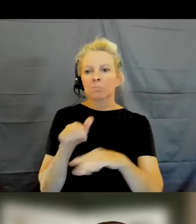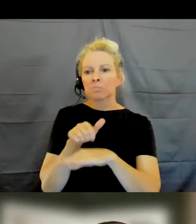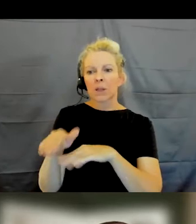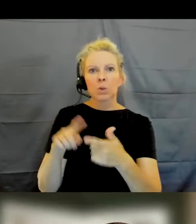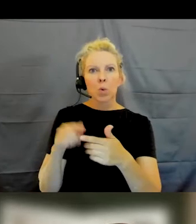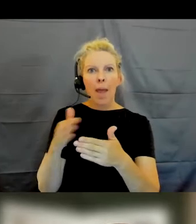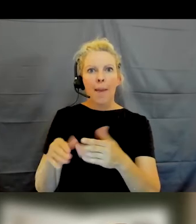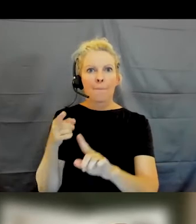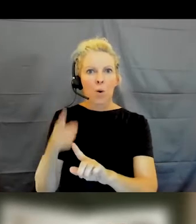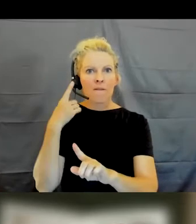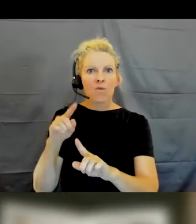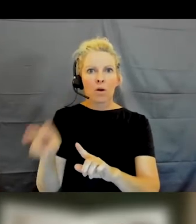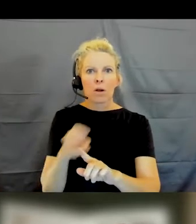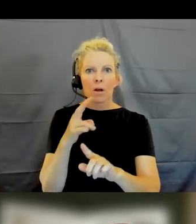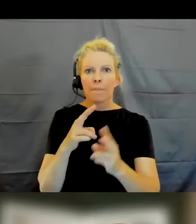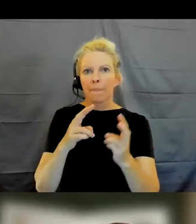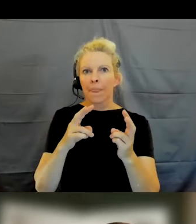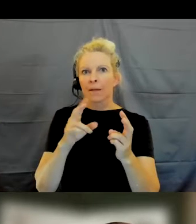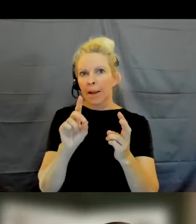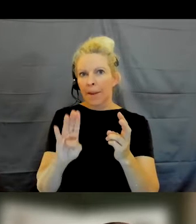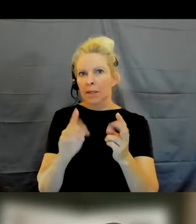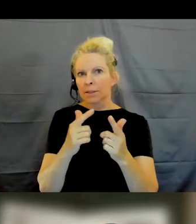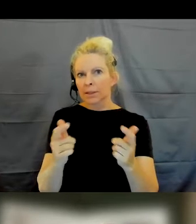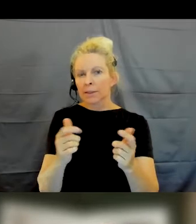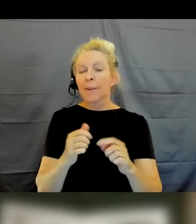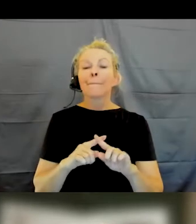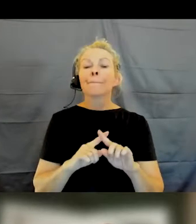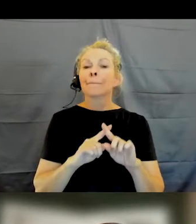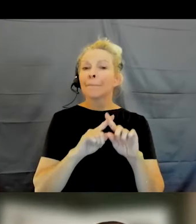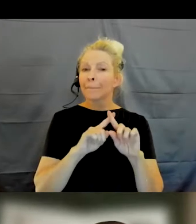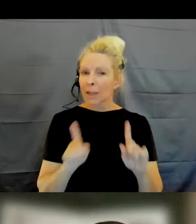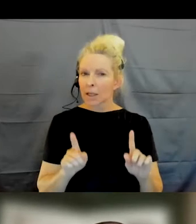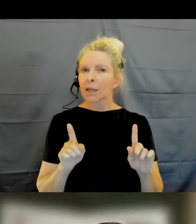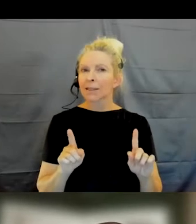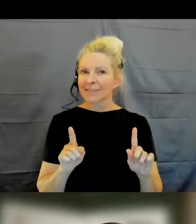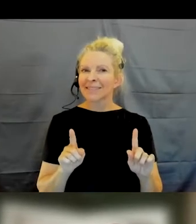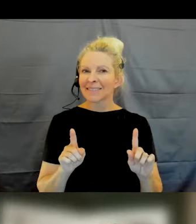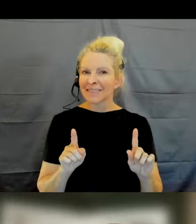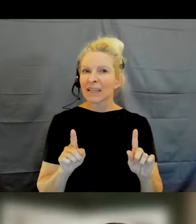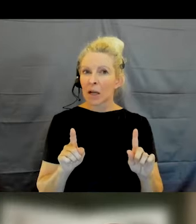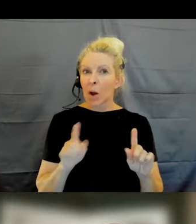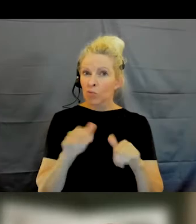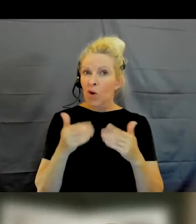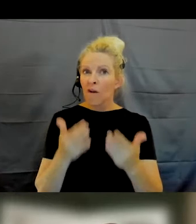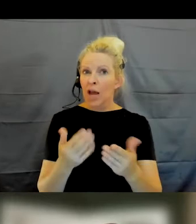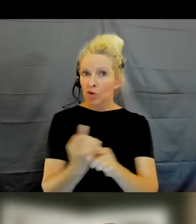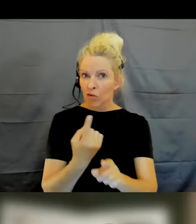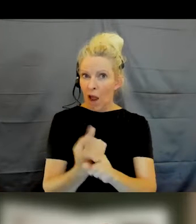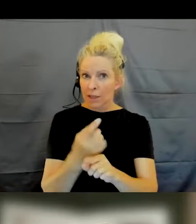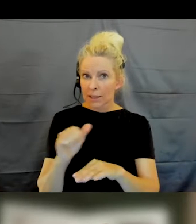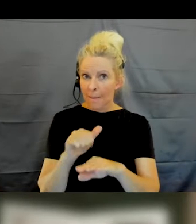it to a database, for instance. Providing the correct submit form, the semantic submit button,